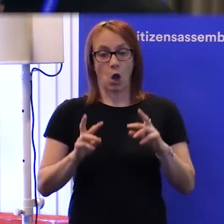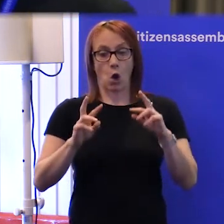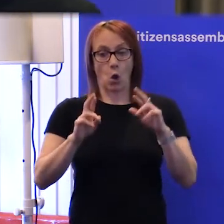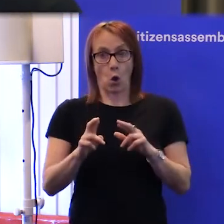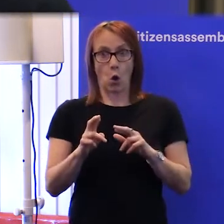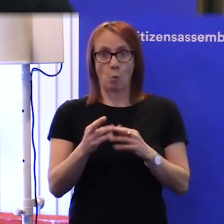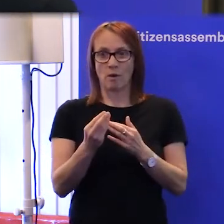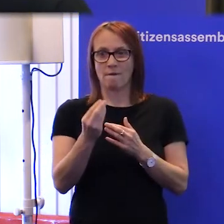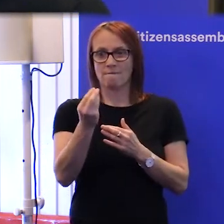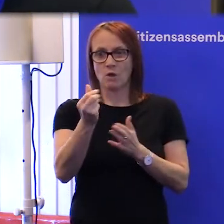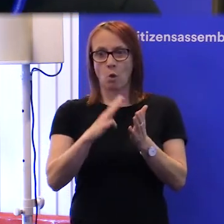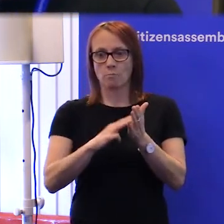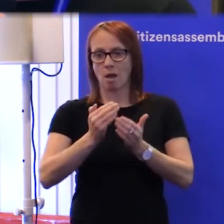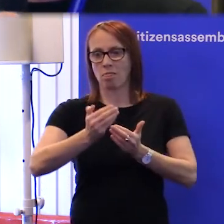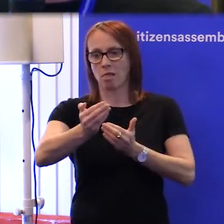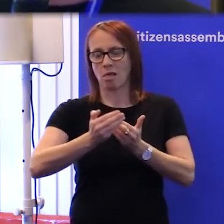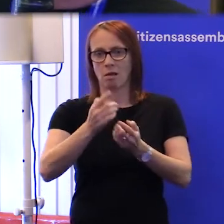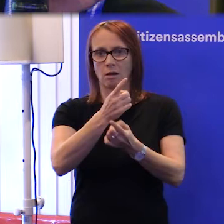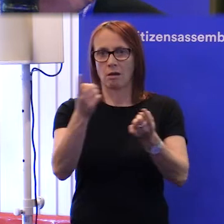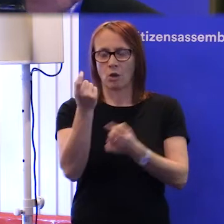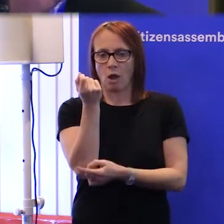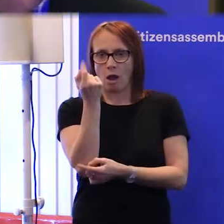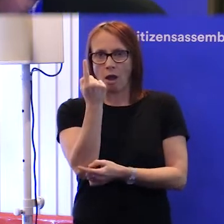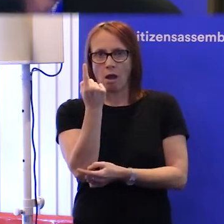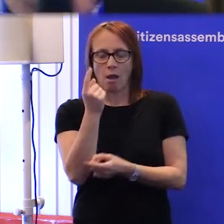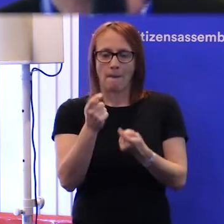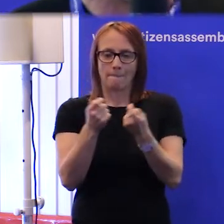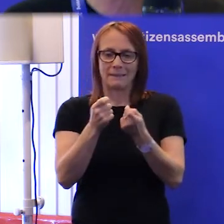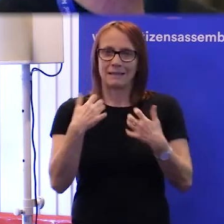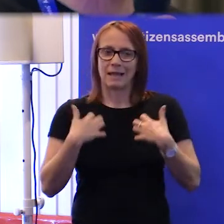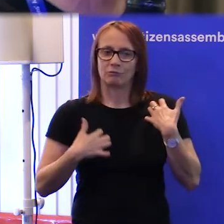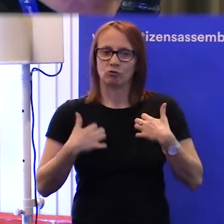might you'll understand what the media interest and this is I think perhaps we